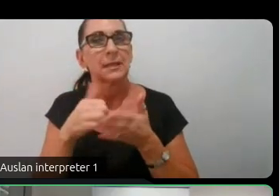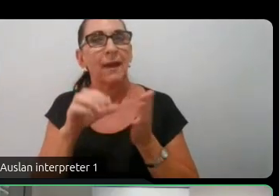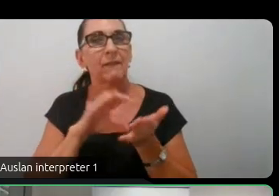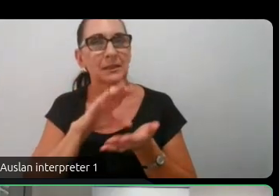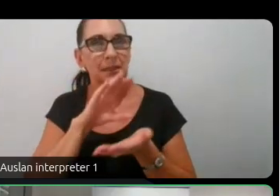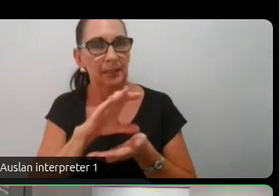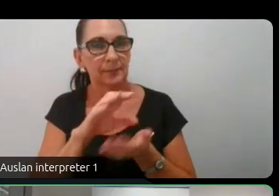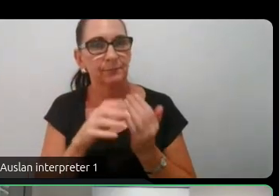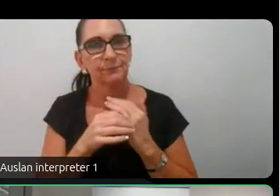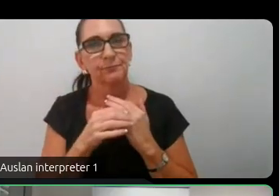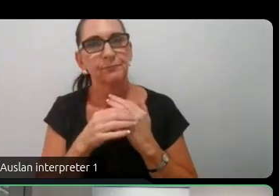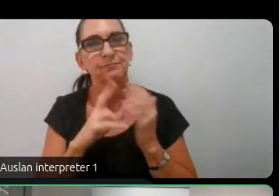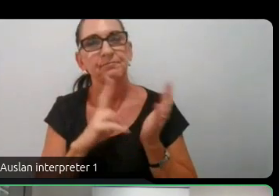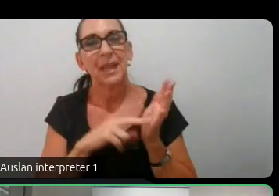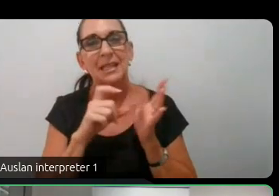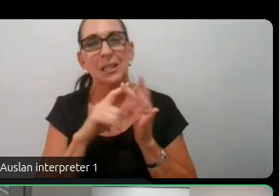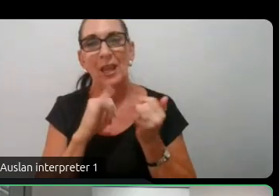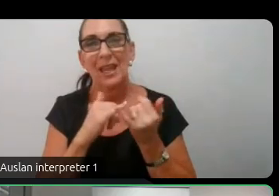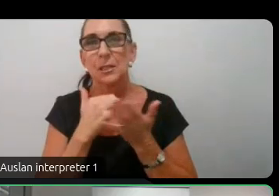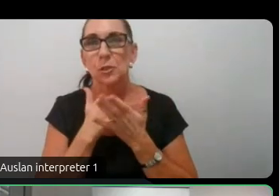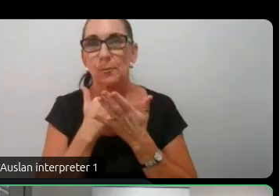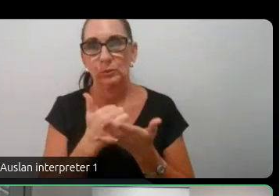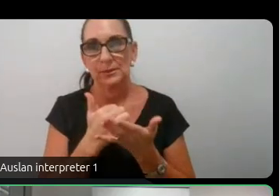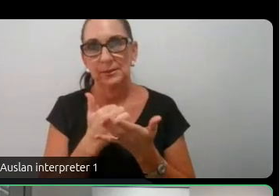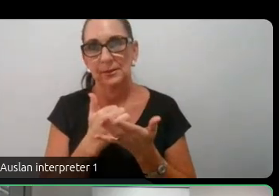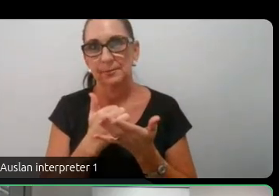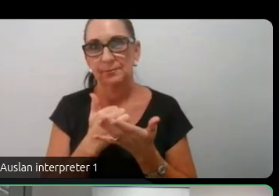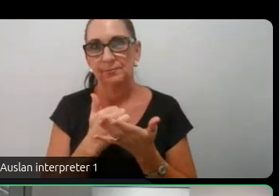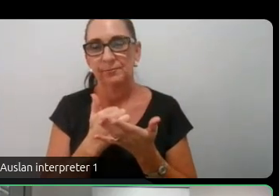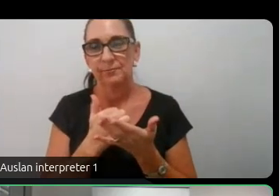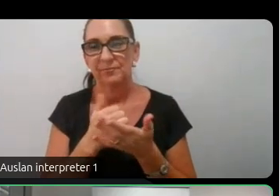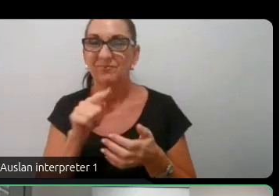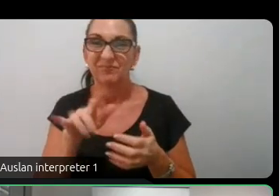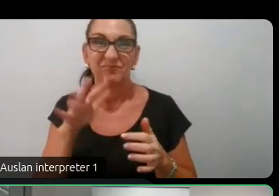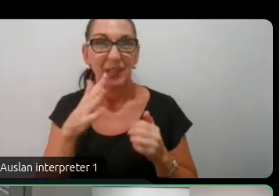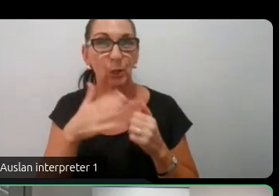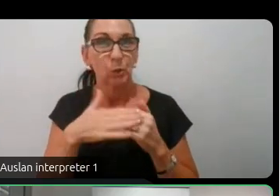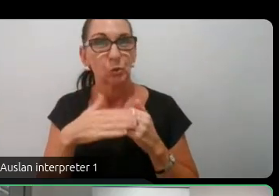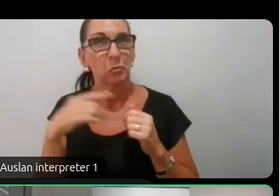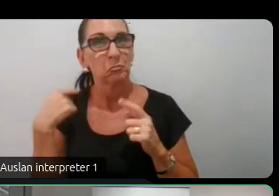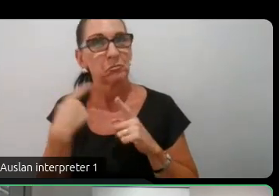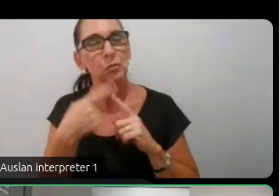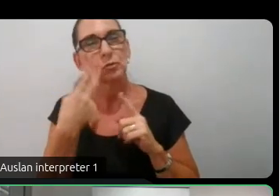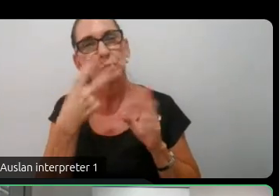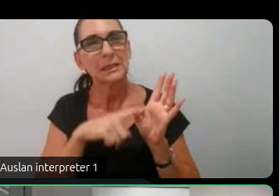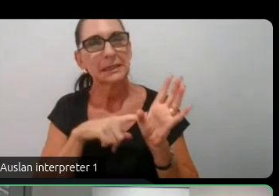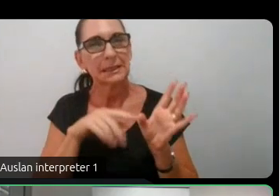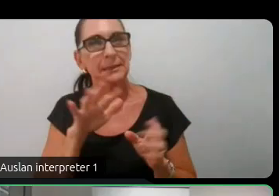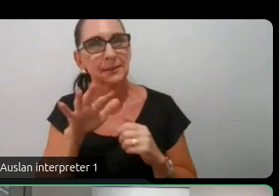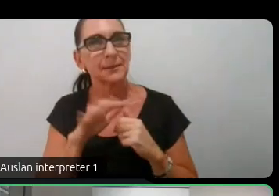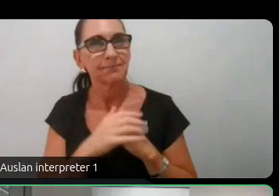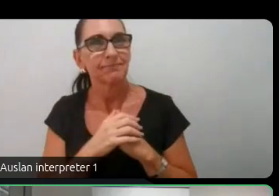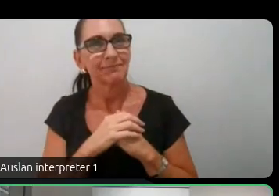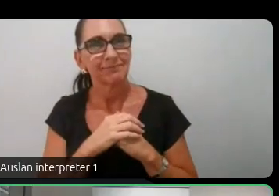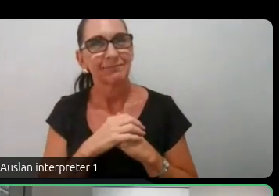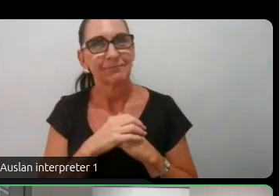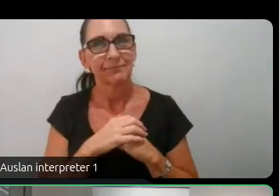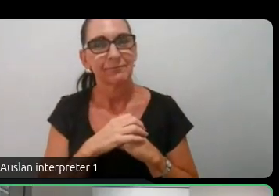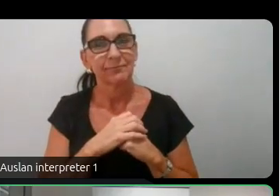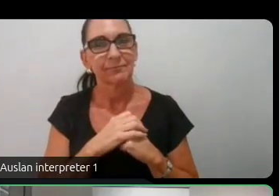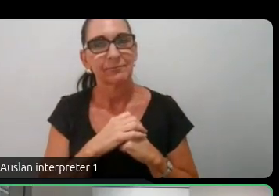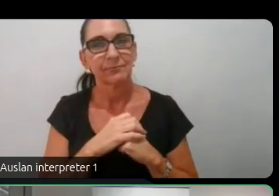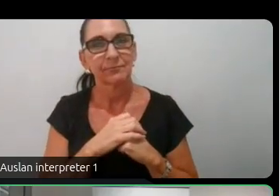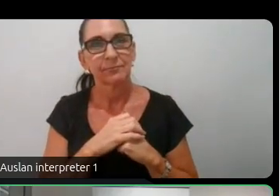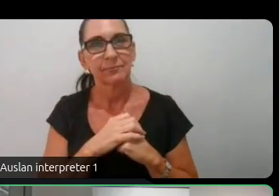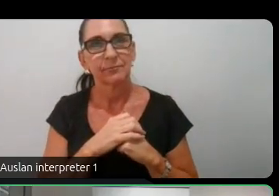um NDIS supports. So this is relatively new in the last two years or so. Um essentially